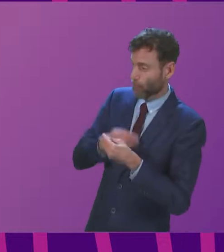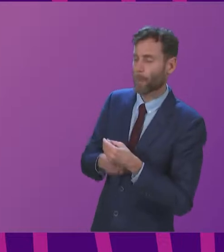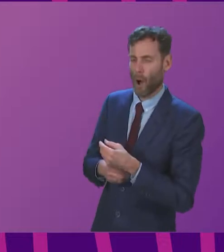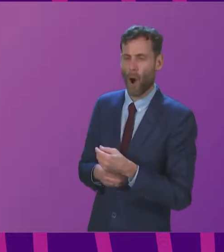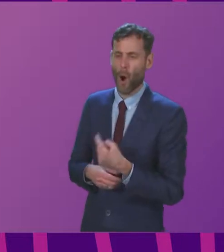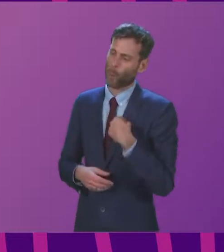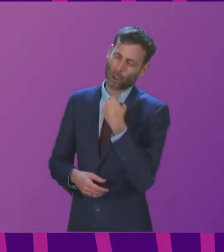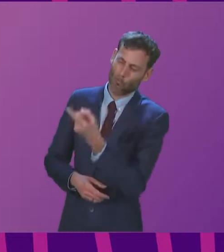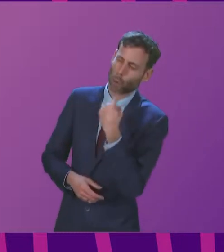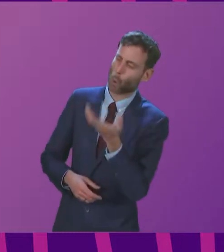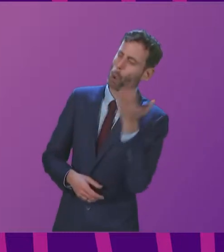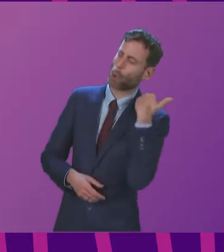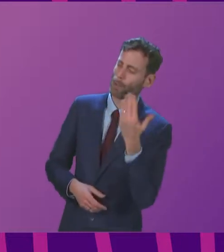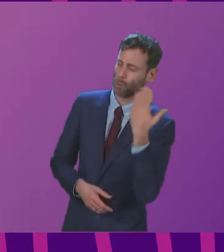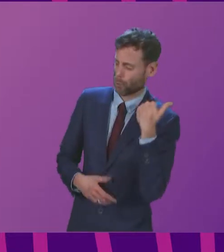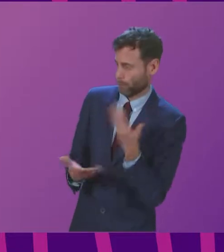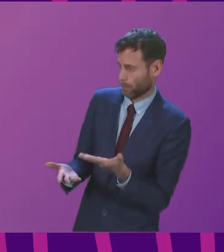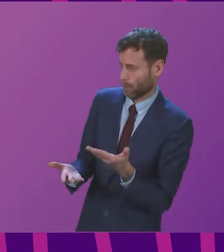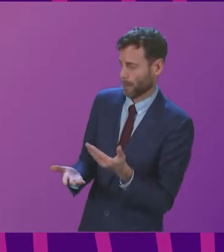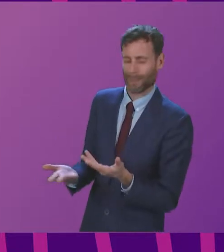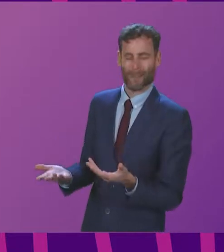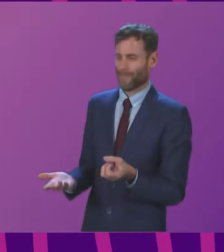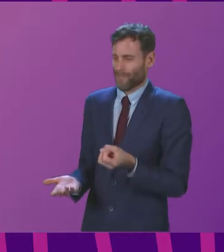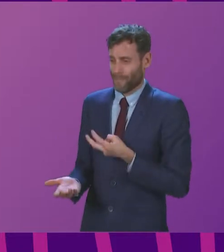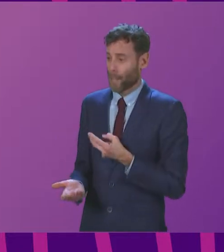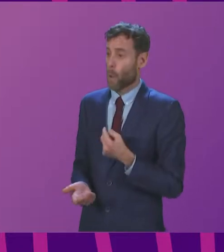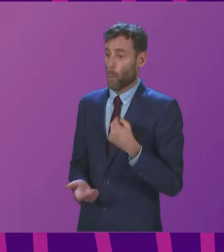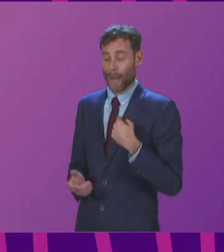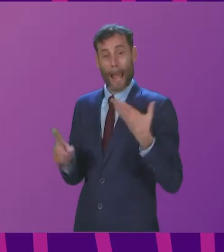oppositionalist “We say black, they say white” approach of the Opposition,